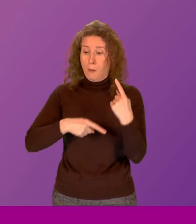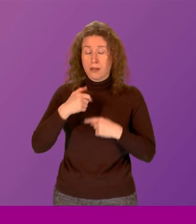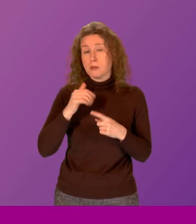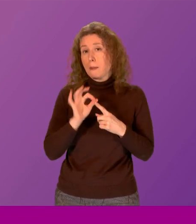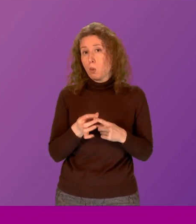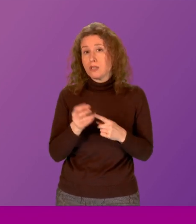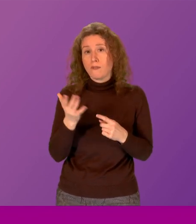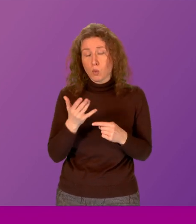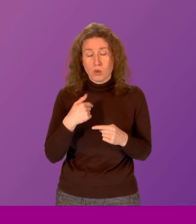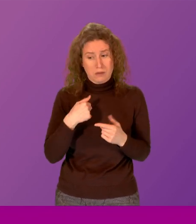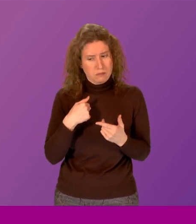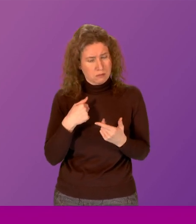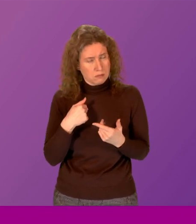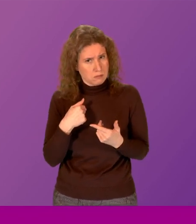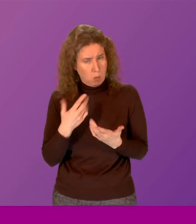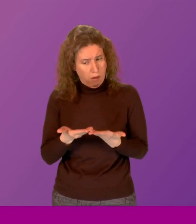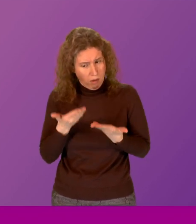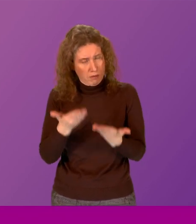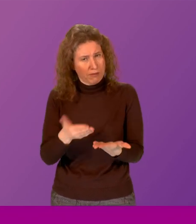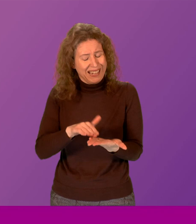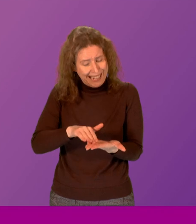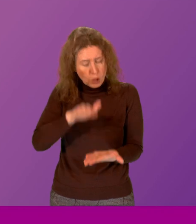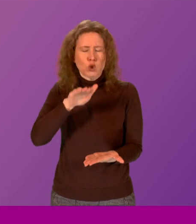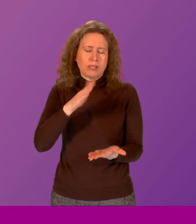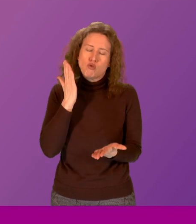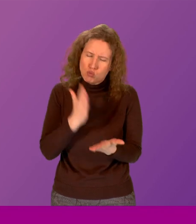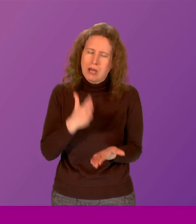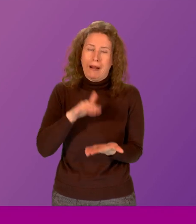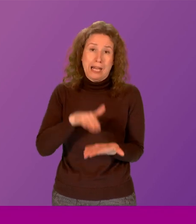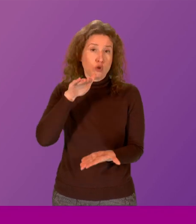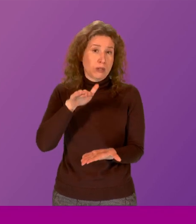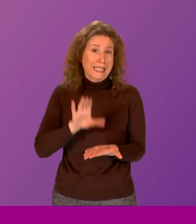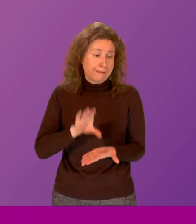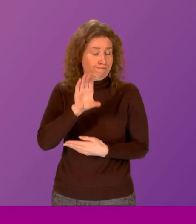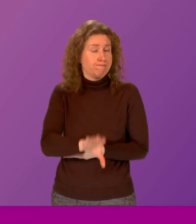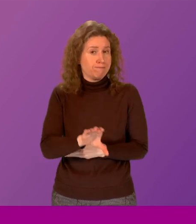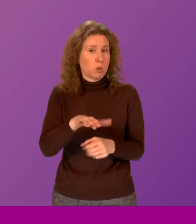that we are giving a real-terms increase to local government in the budget for 2024-25.